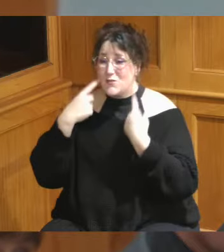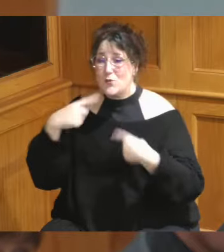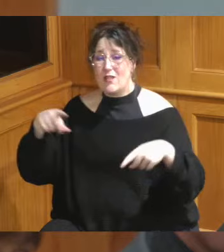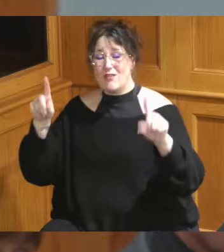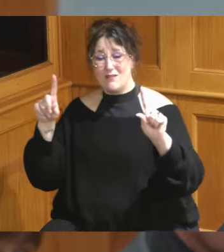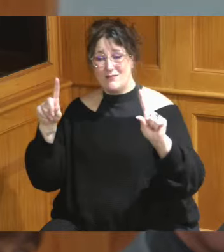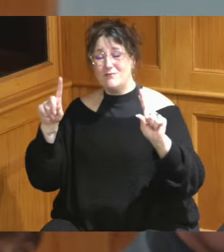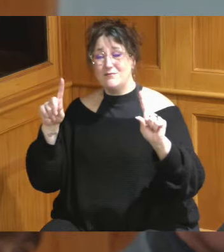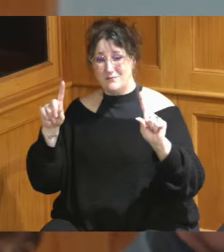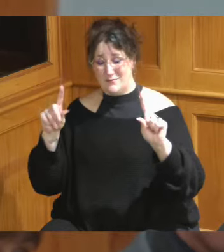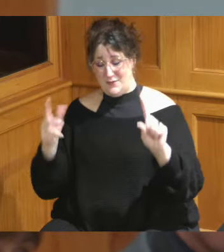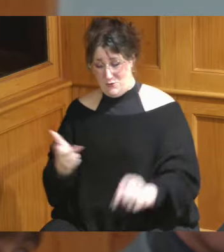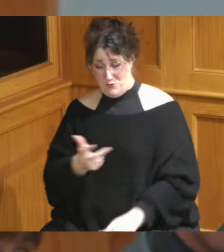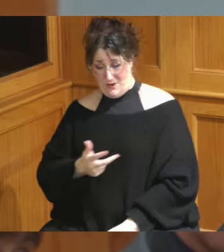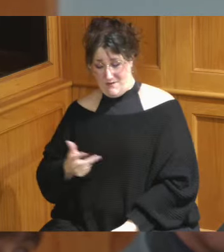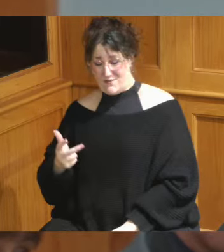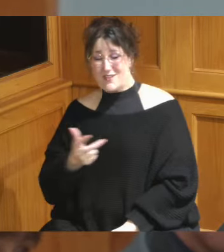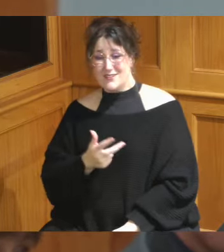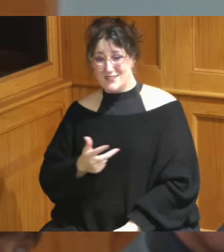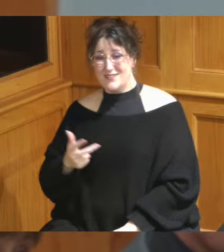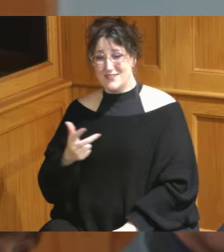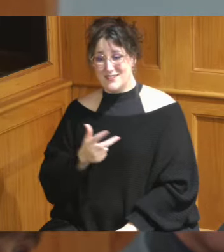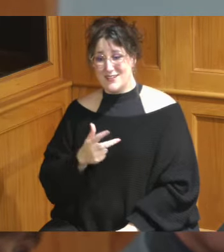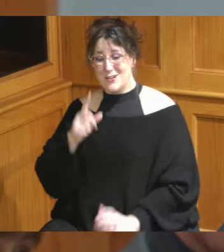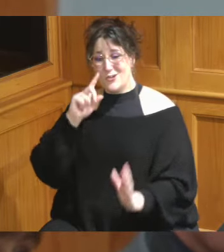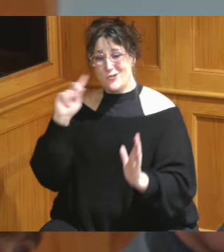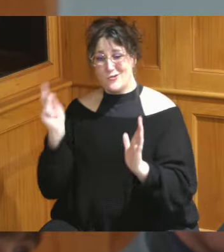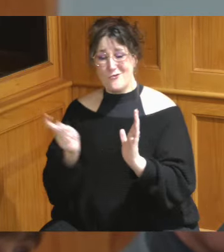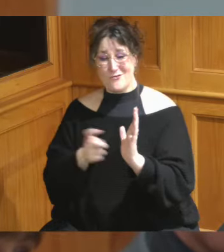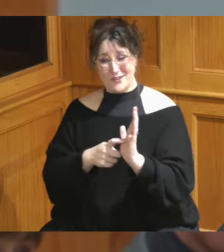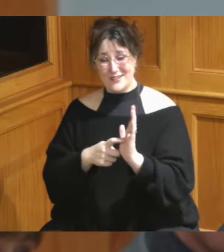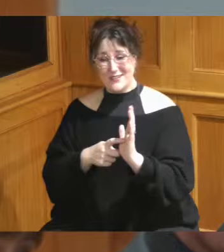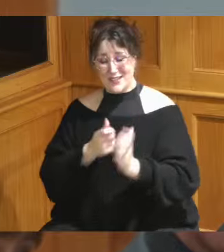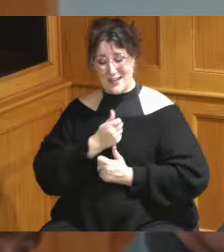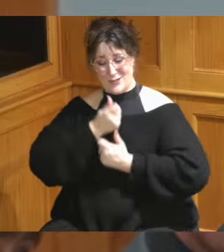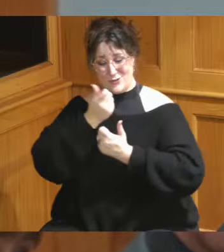the Board of County Commissioners of Hamilton County, Ohio, does hereby express its sincere